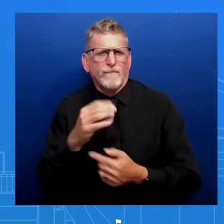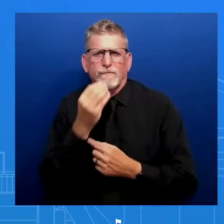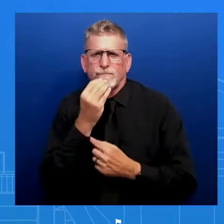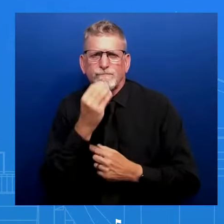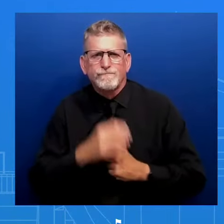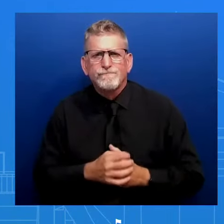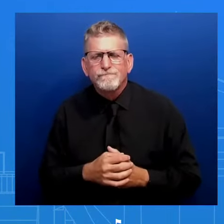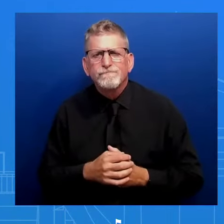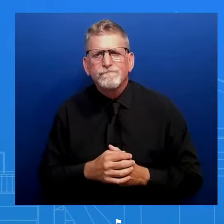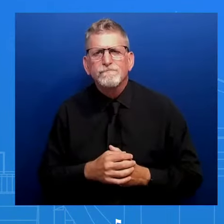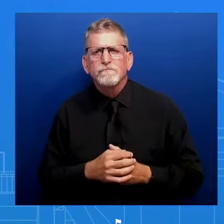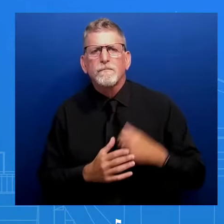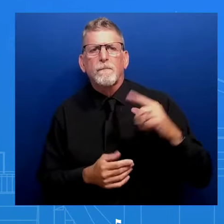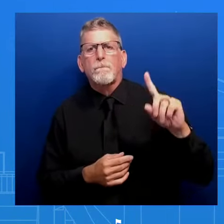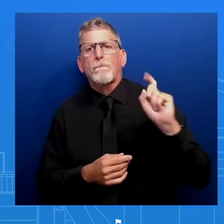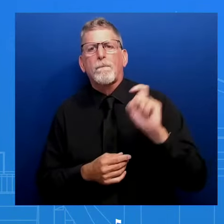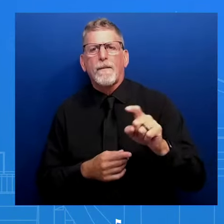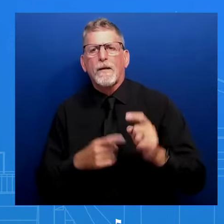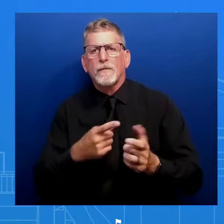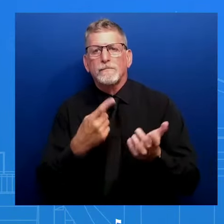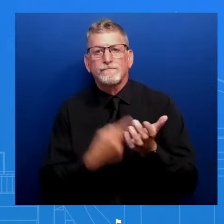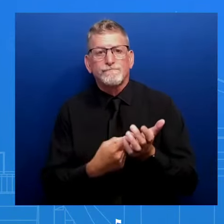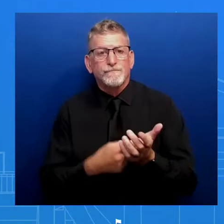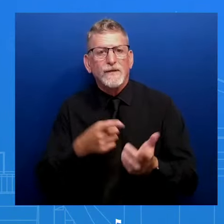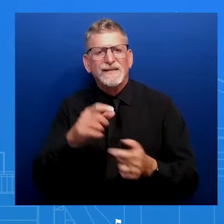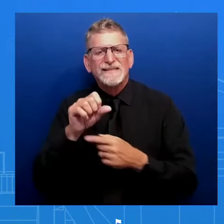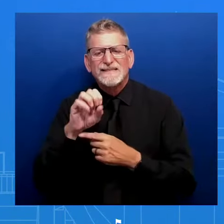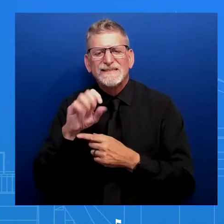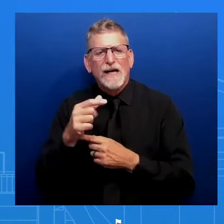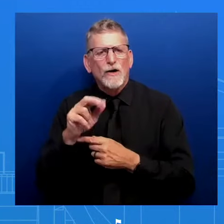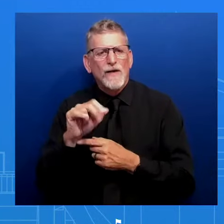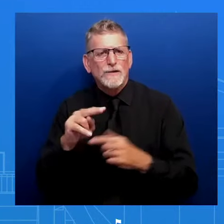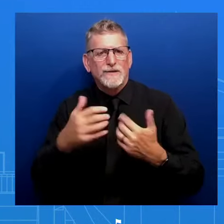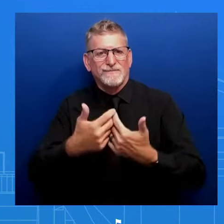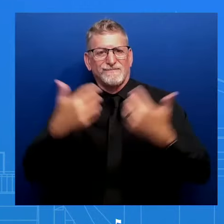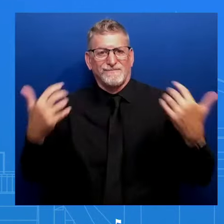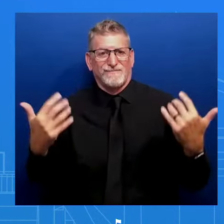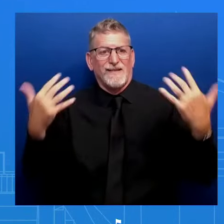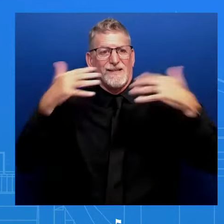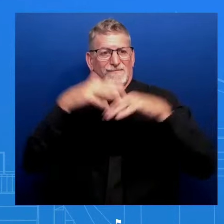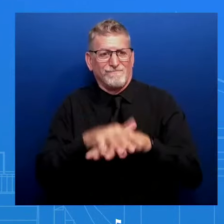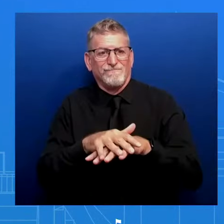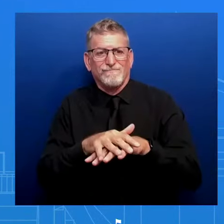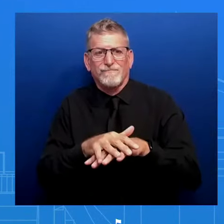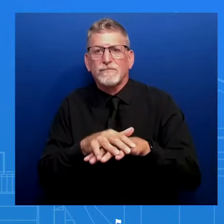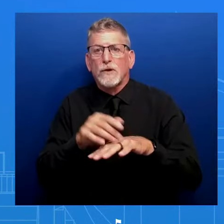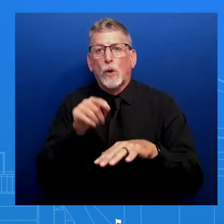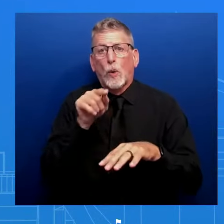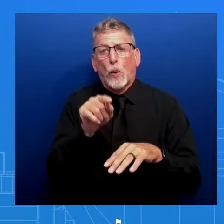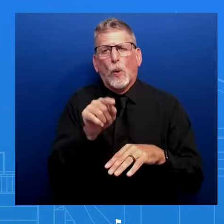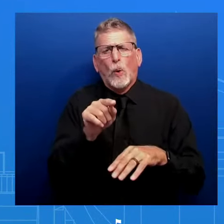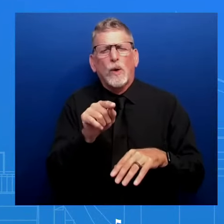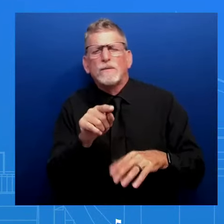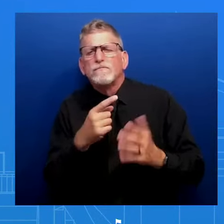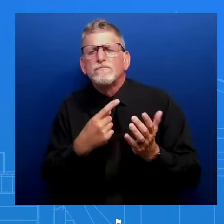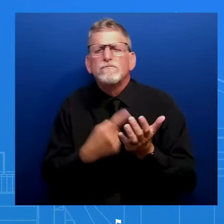are you intertwining that with this moment, this racially and politically divisive moment,